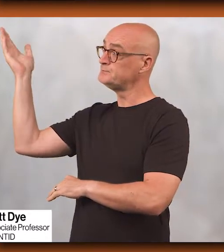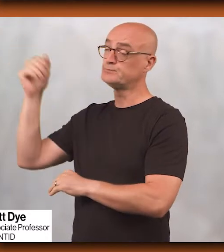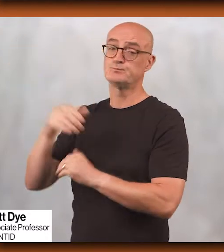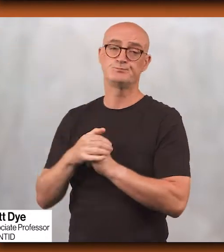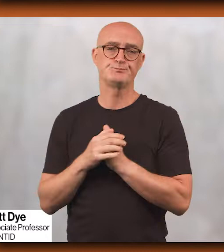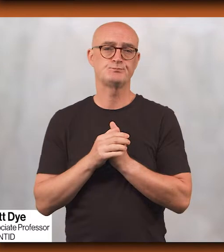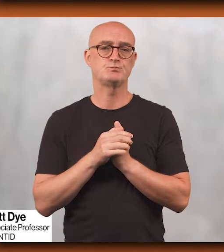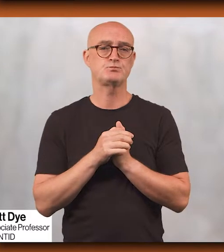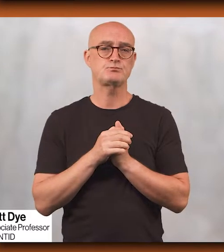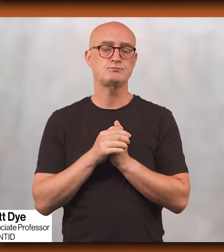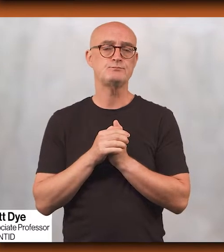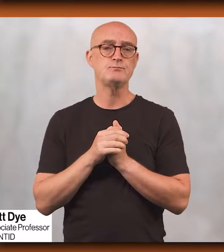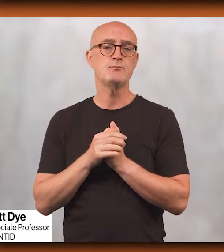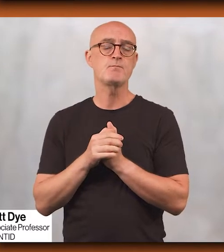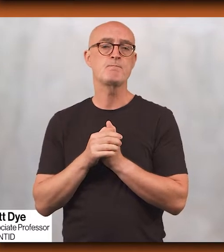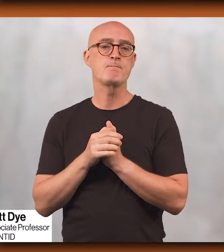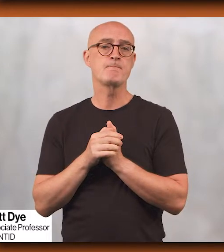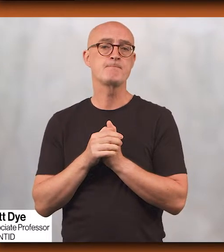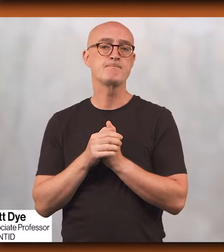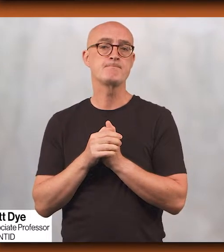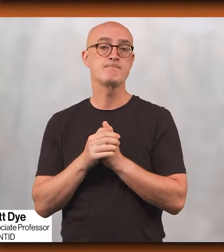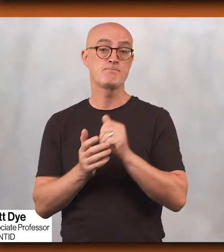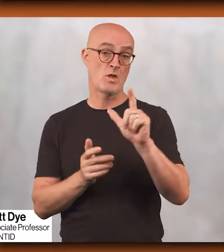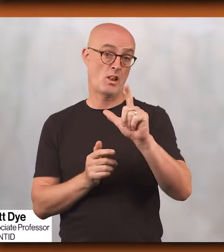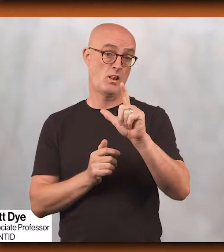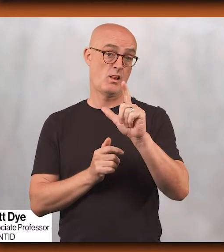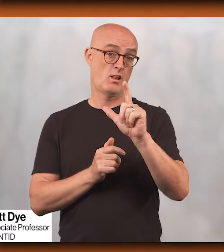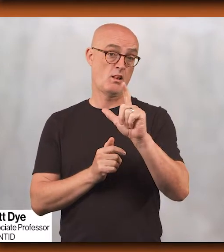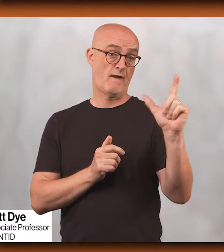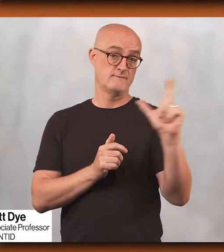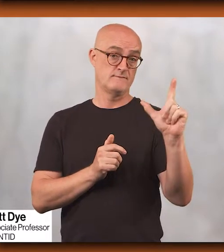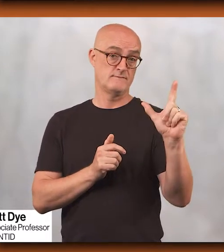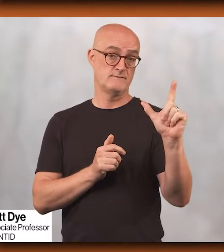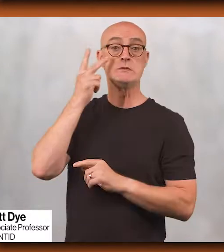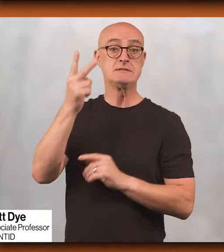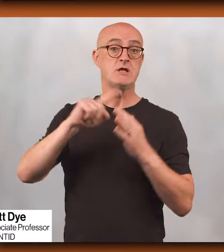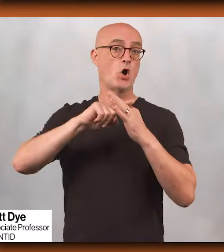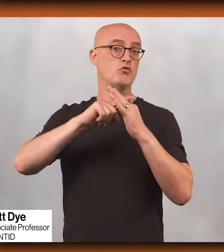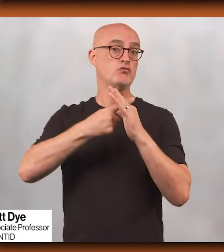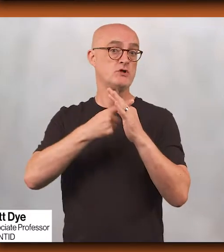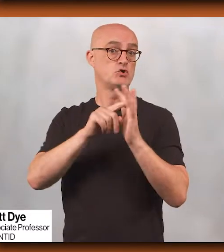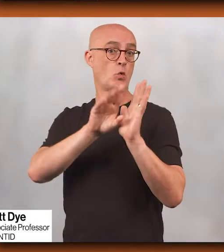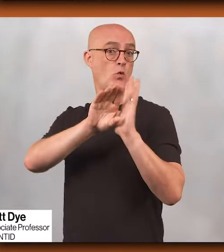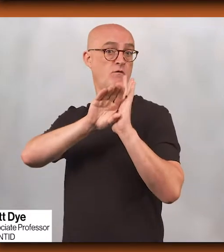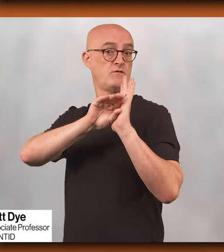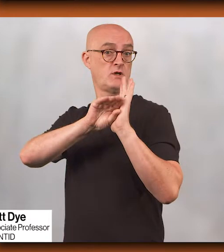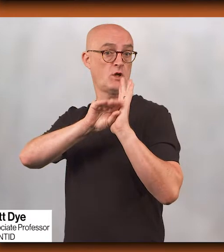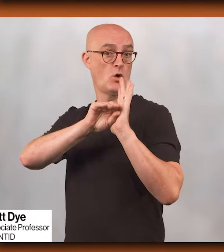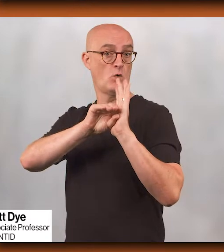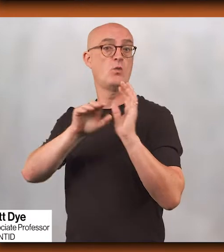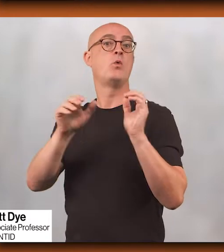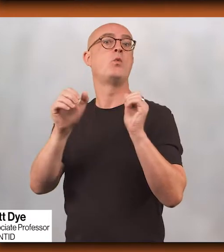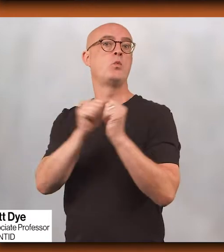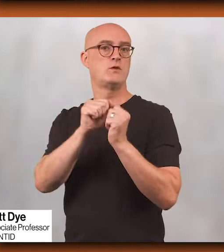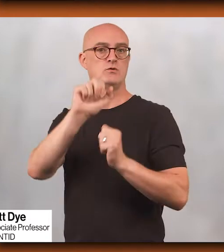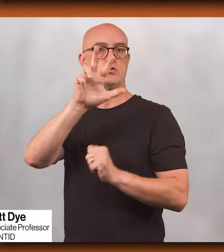with the body fit, so on the left, we see the original video with our soft model